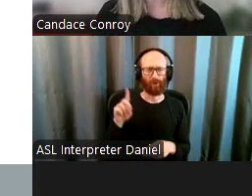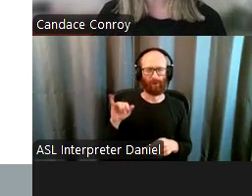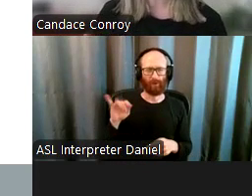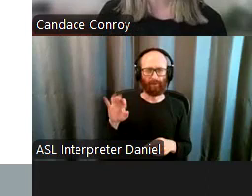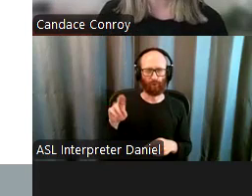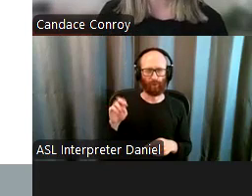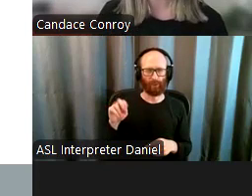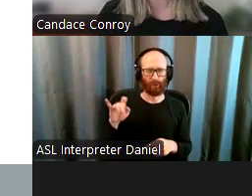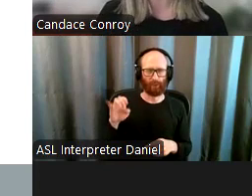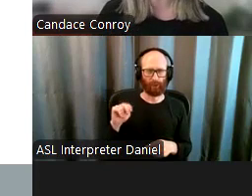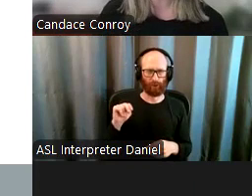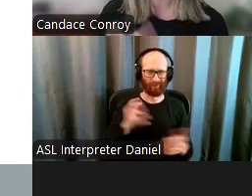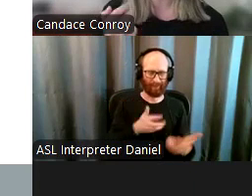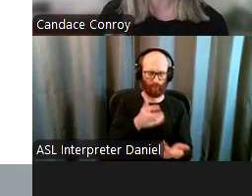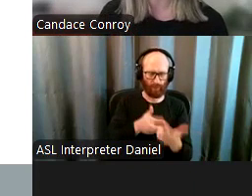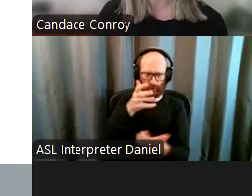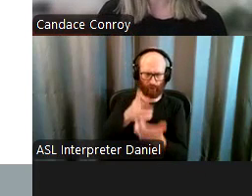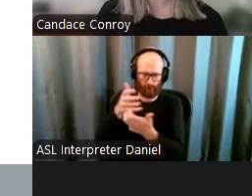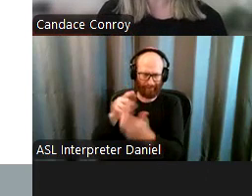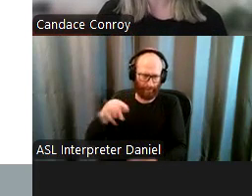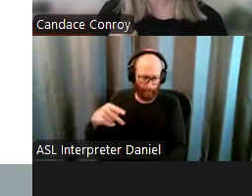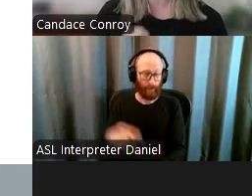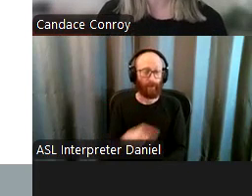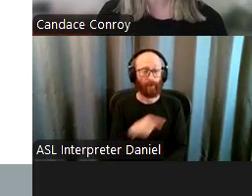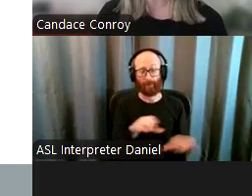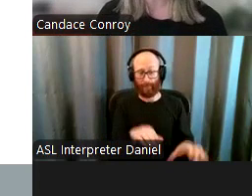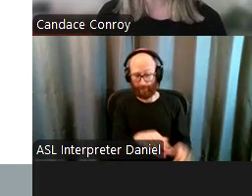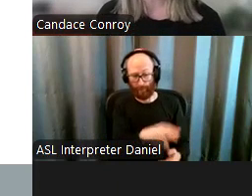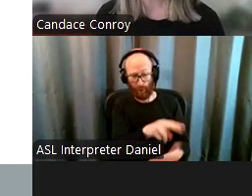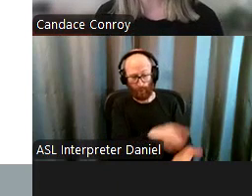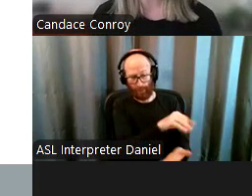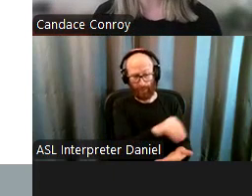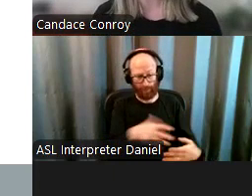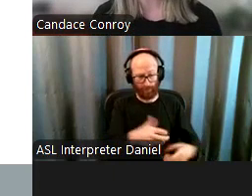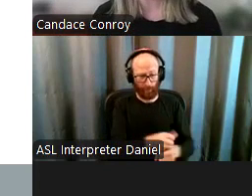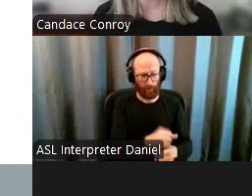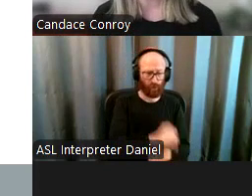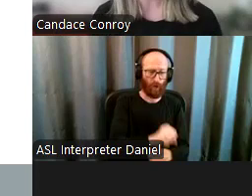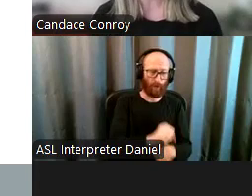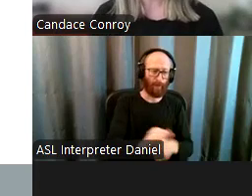so for example, the activity here is read and summarize a job hazard analysis form, 'JHA",